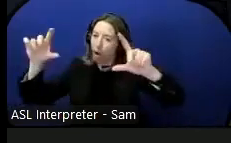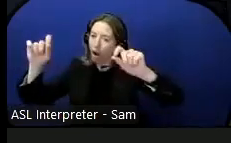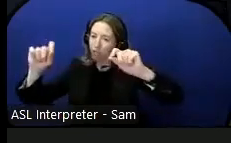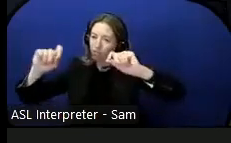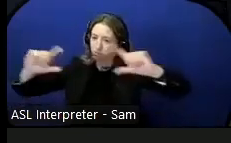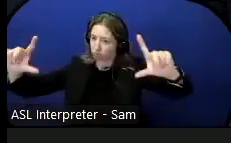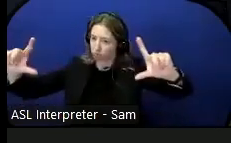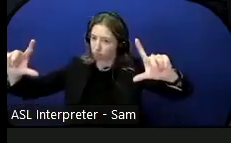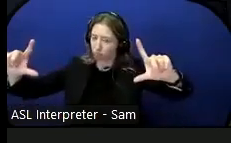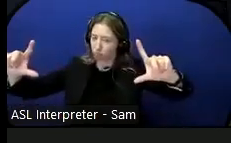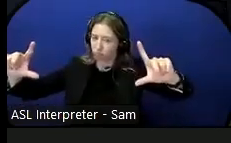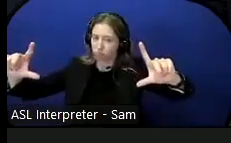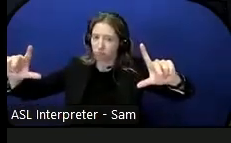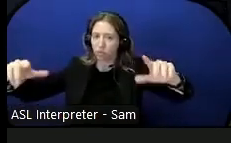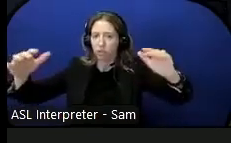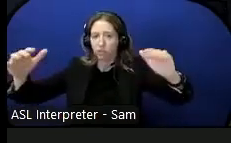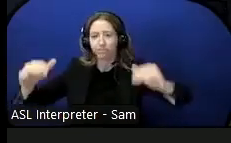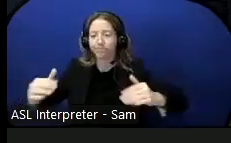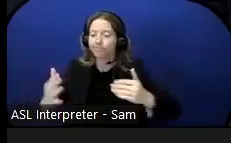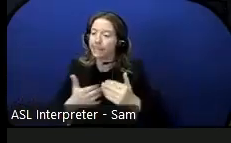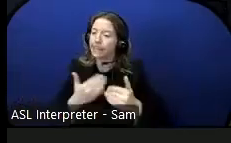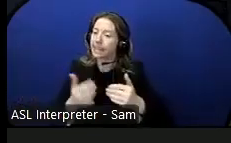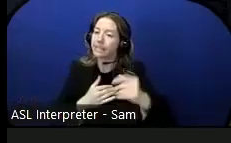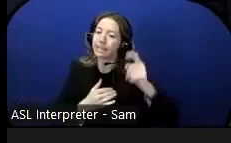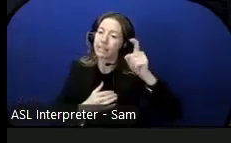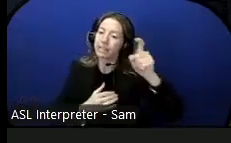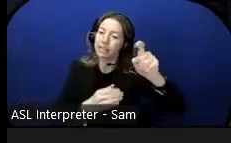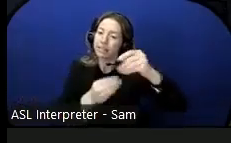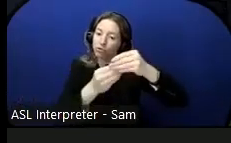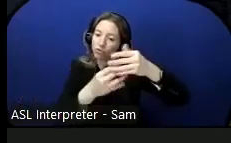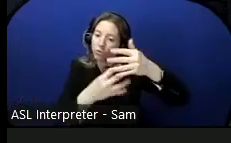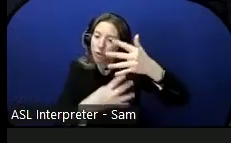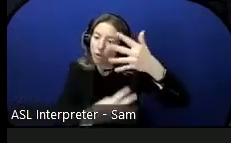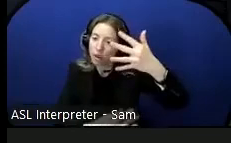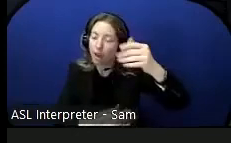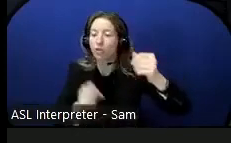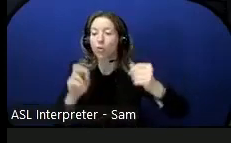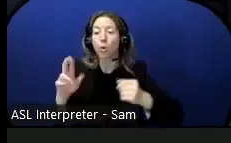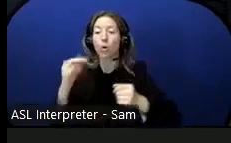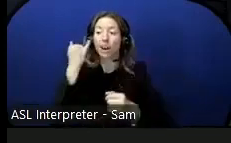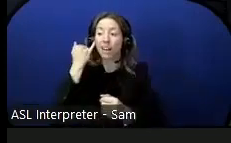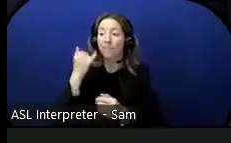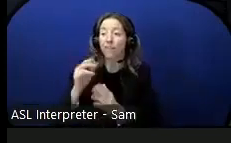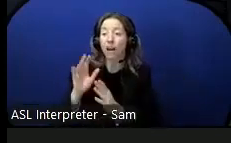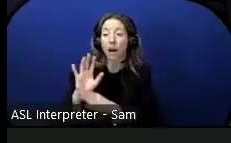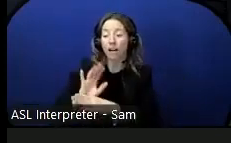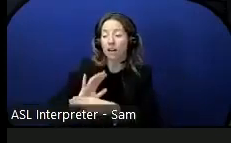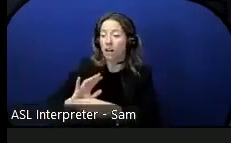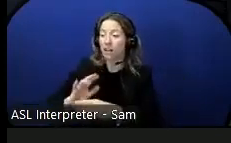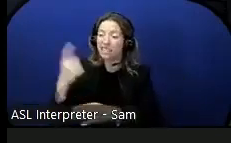or animations that are a little more stable, that don't move around, anything that requires less control of a pointer,